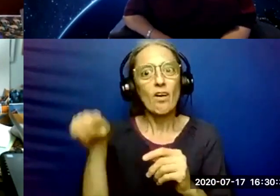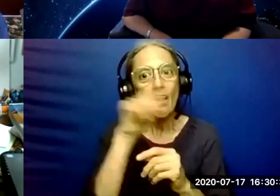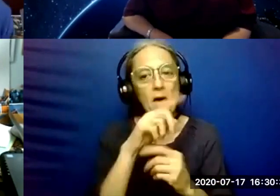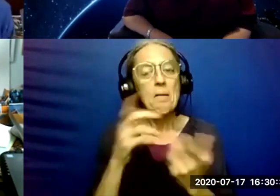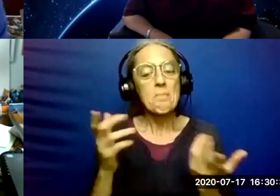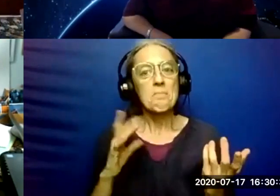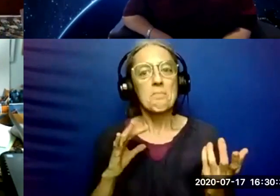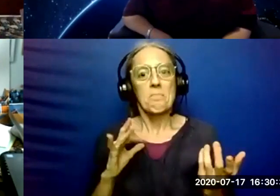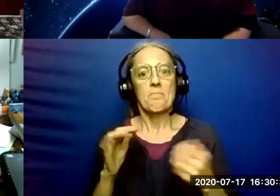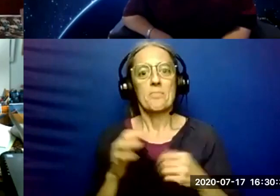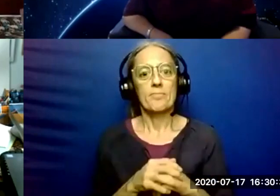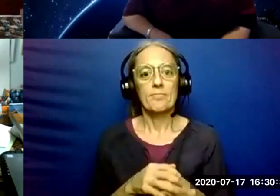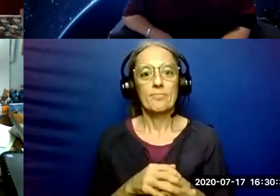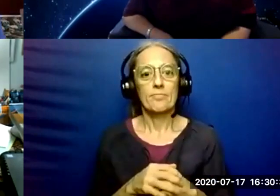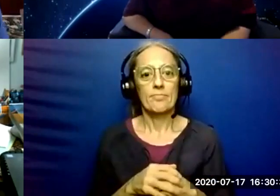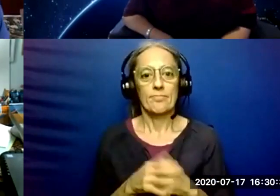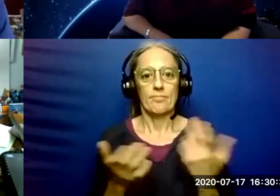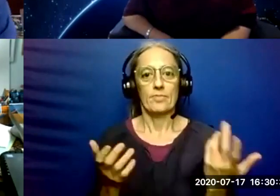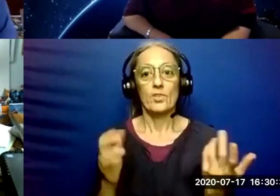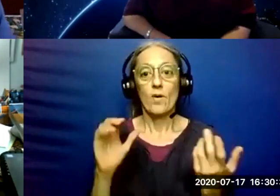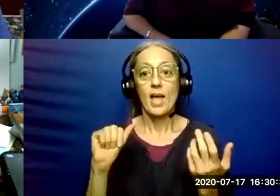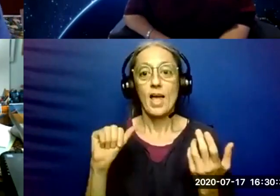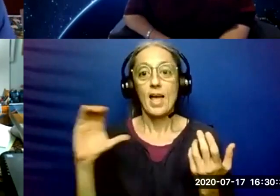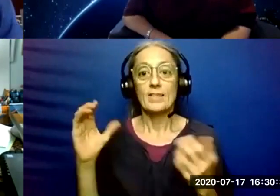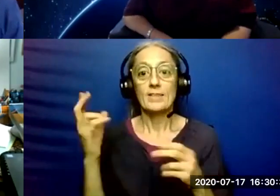from people who are AAC users.